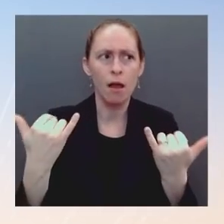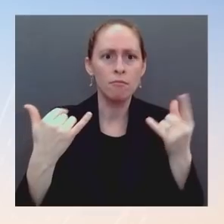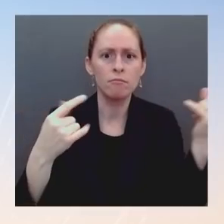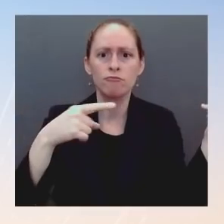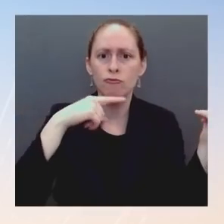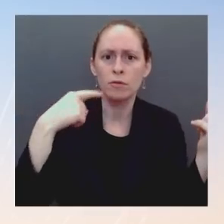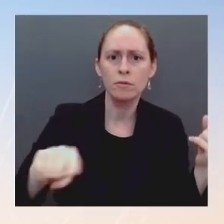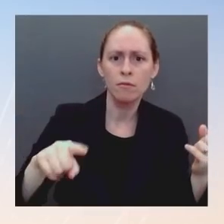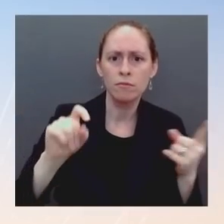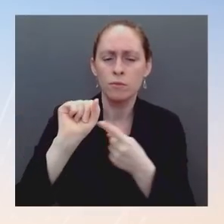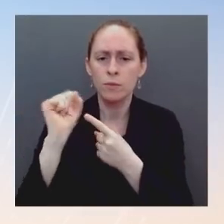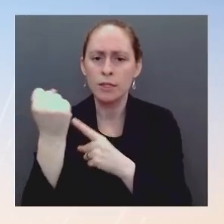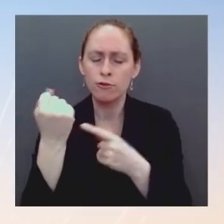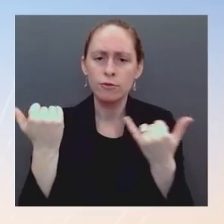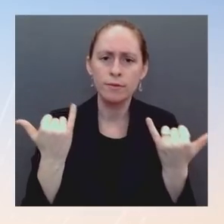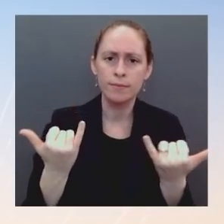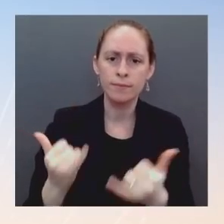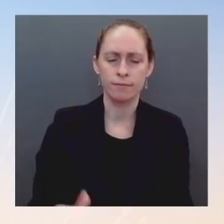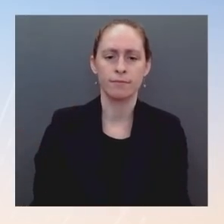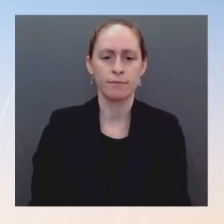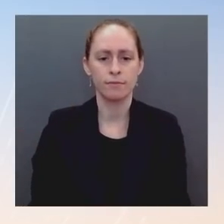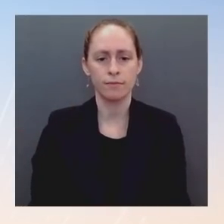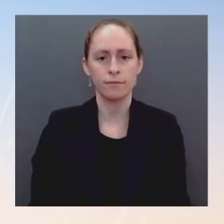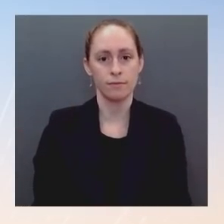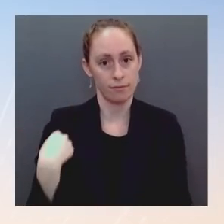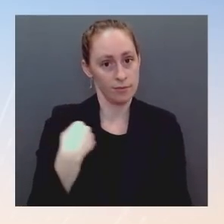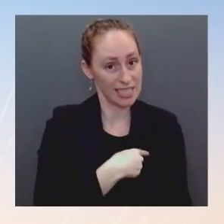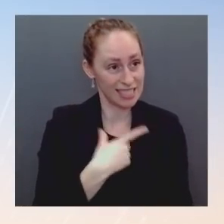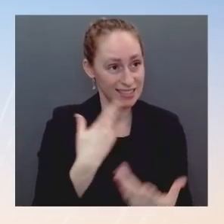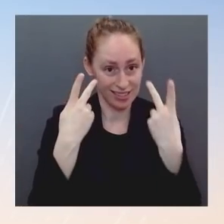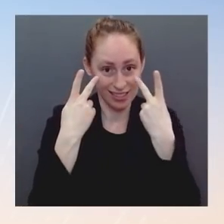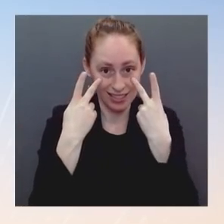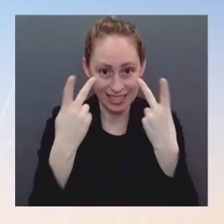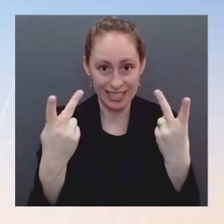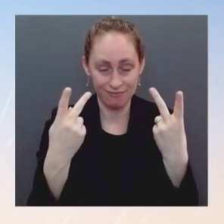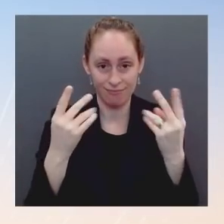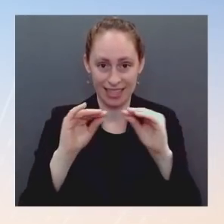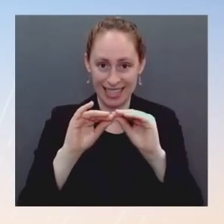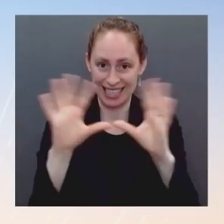amassed on the border, with more troops and weaponry on the way. They've also been surging troops into Belarus,